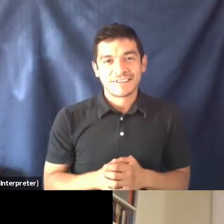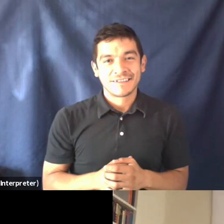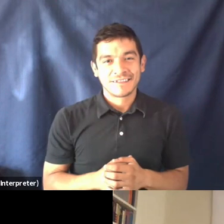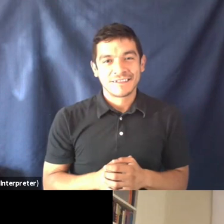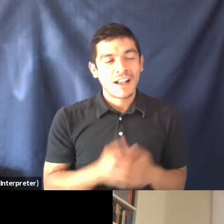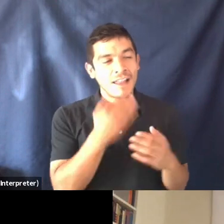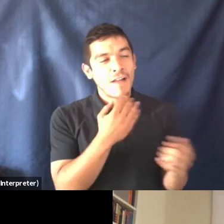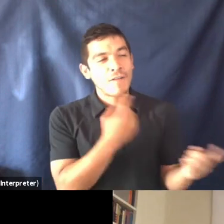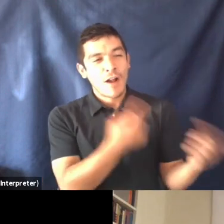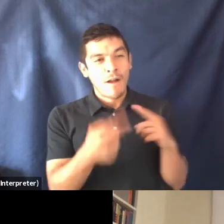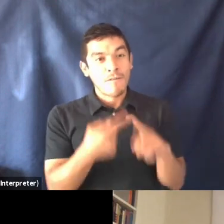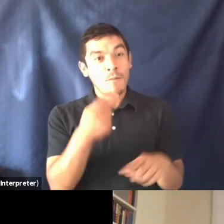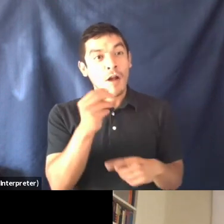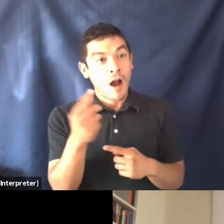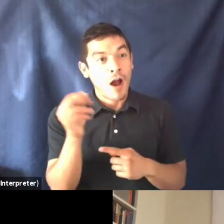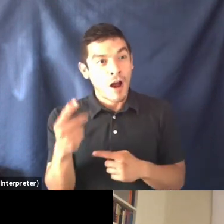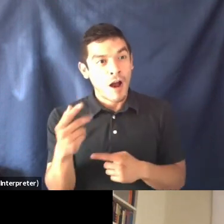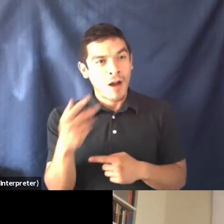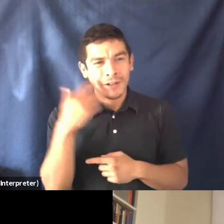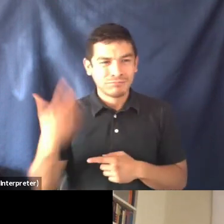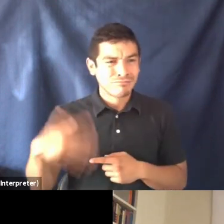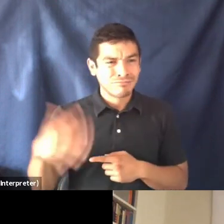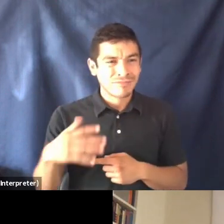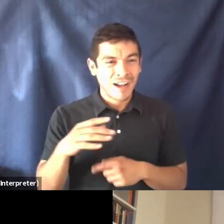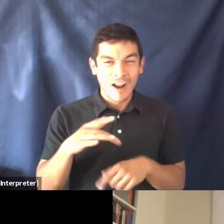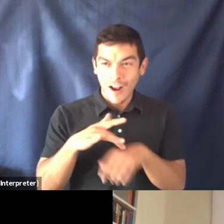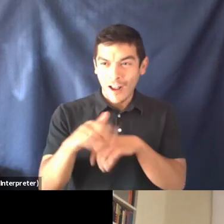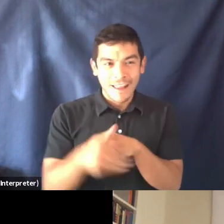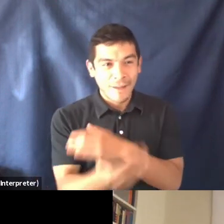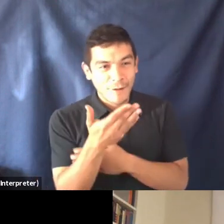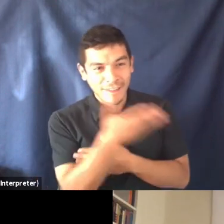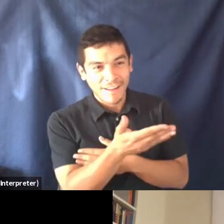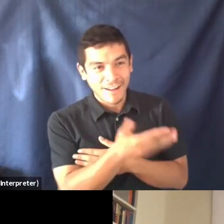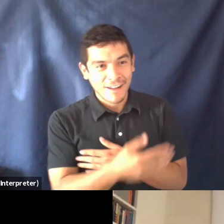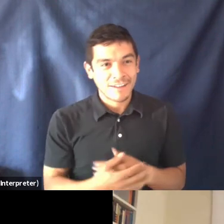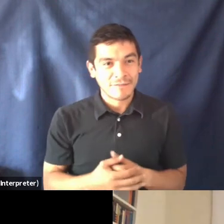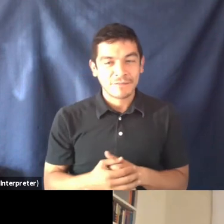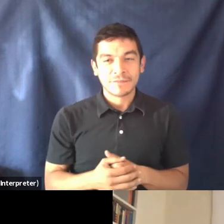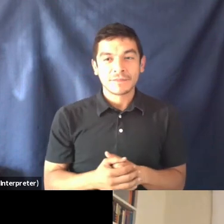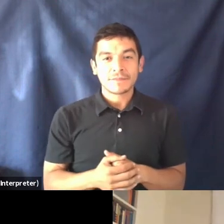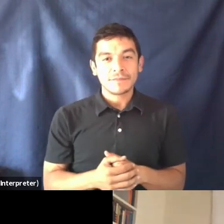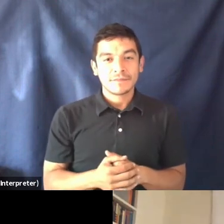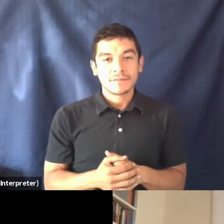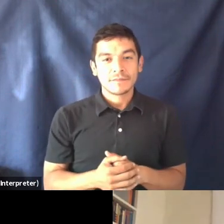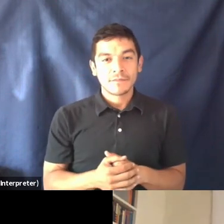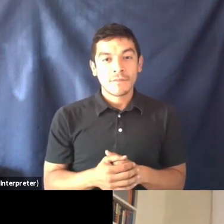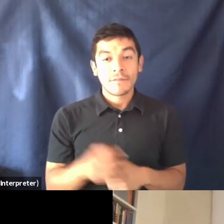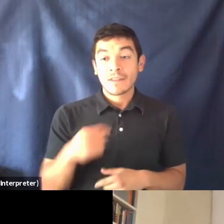from Hong Kong too 'cause it's early in the morning there, so I have to tell you just personally.